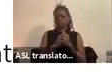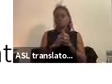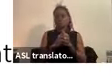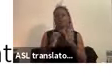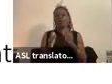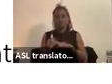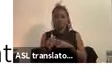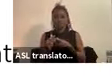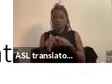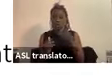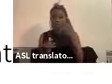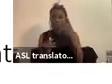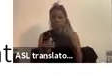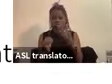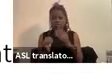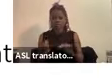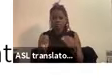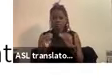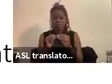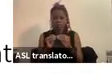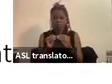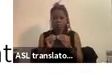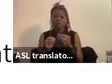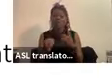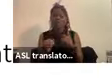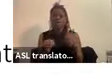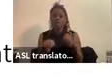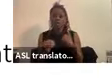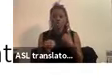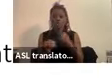see more younger age groups being hospitalized.